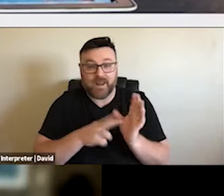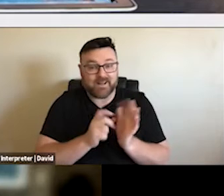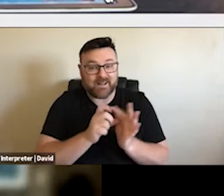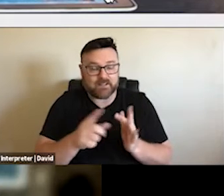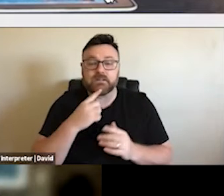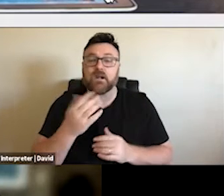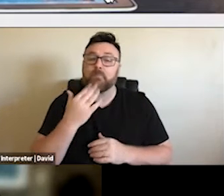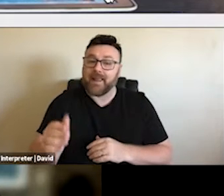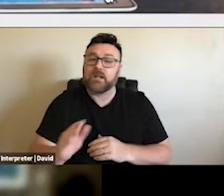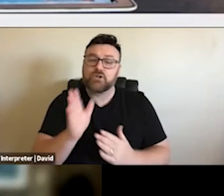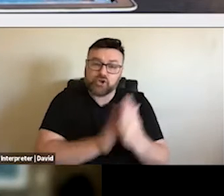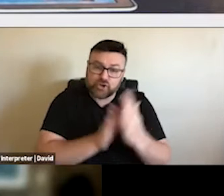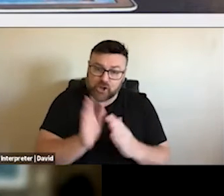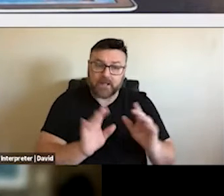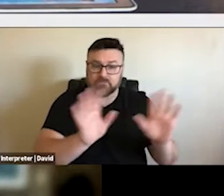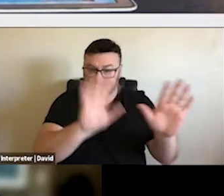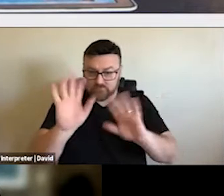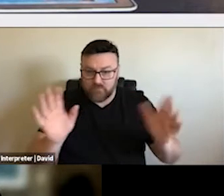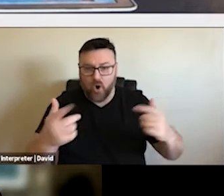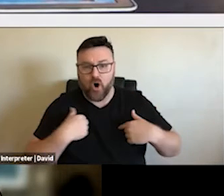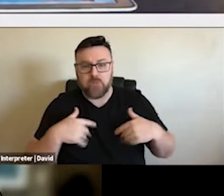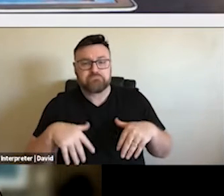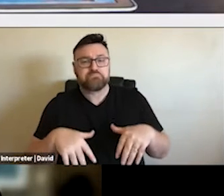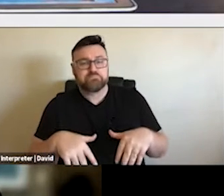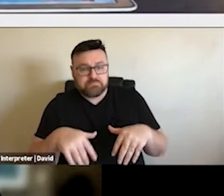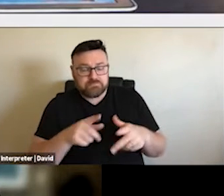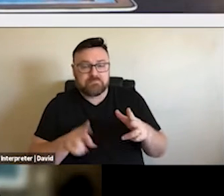I feel very lonely if I don't see anyone in the chat.